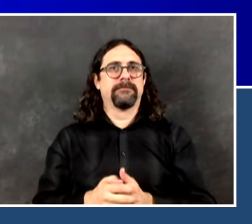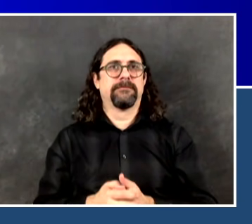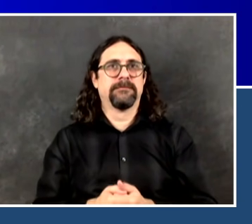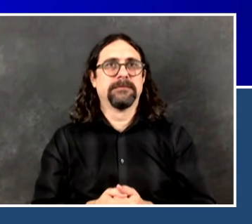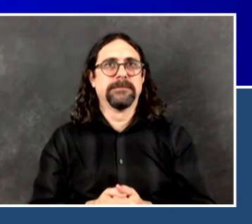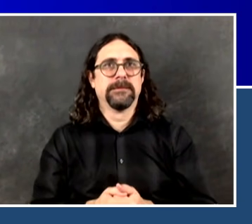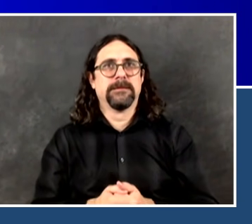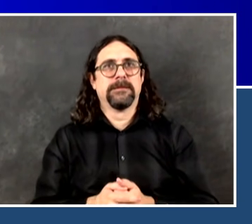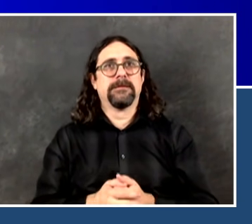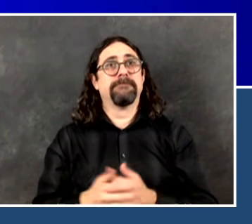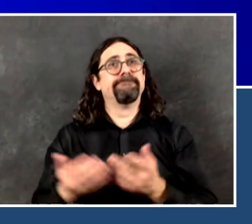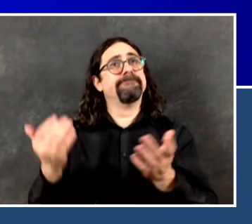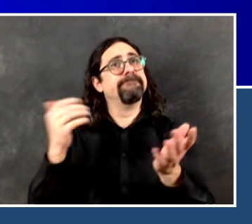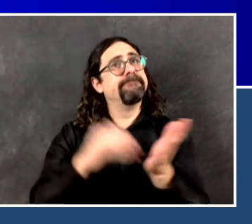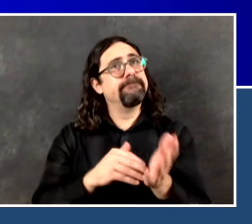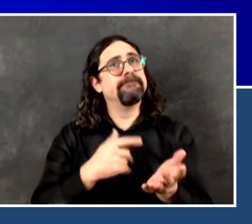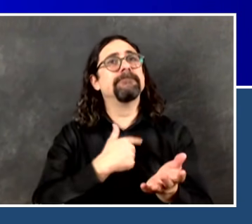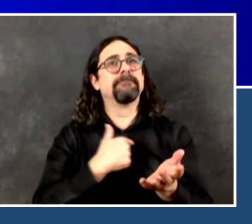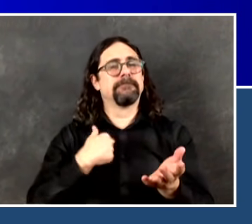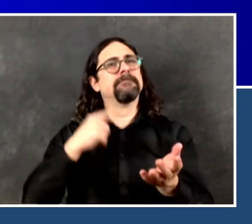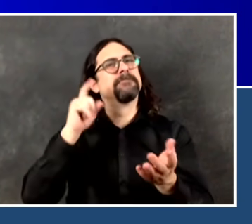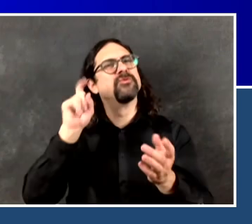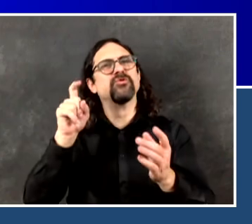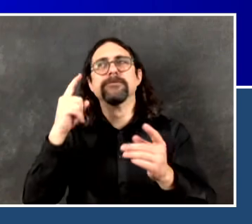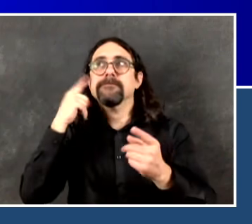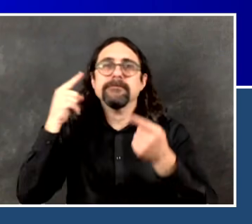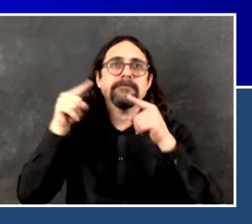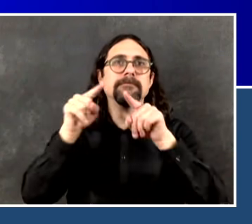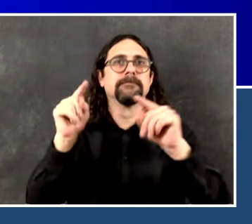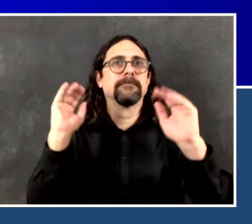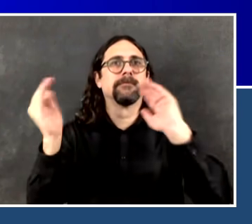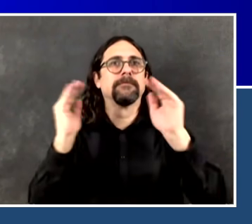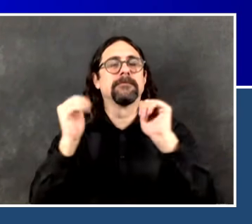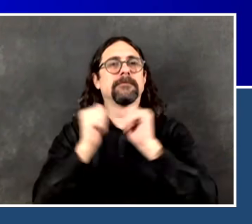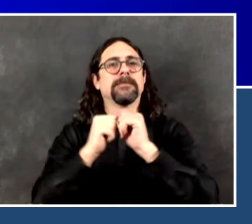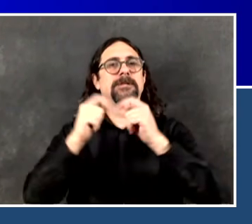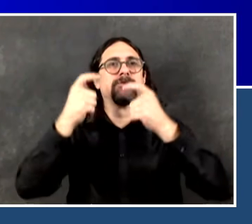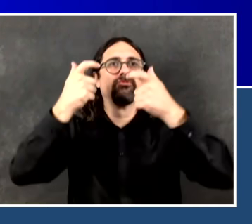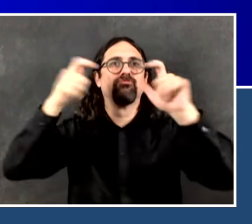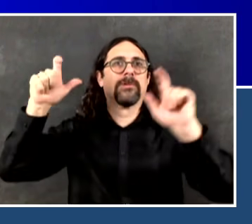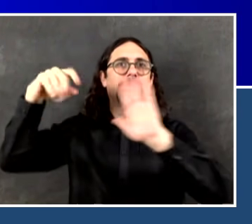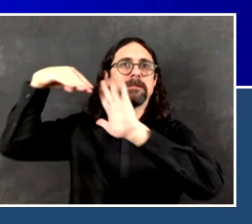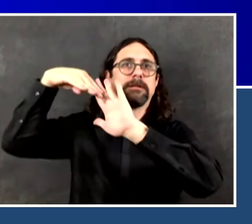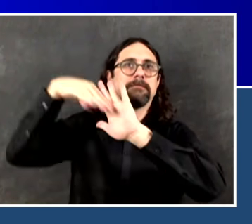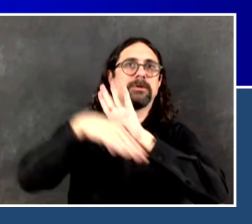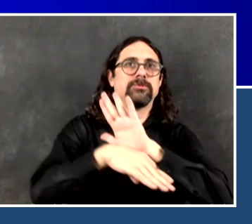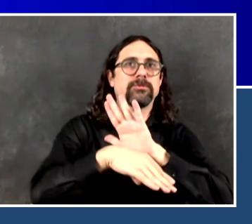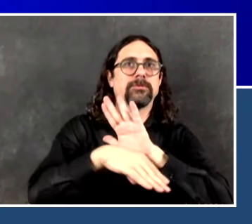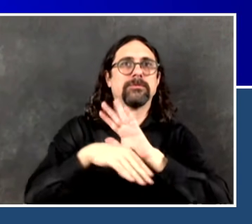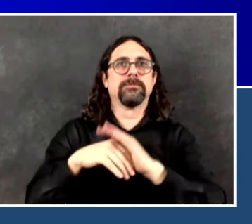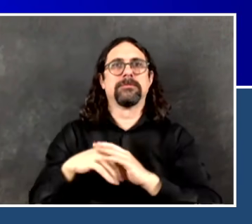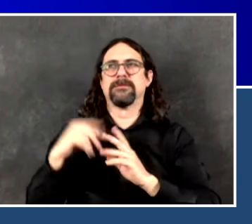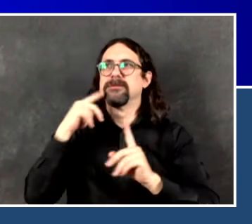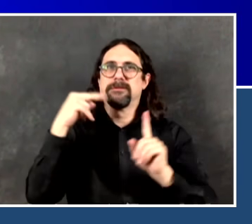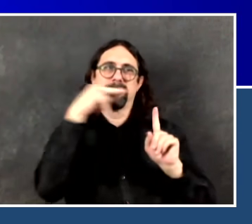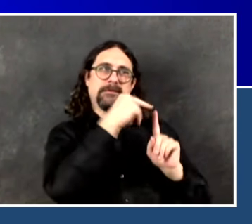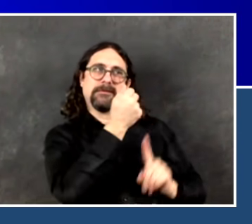THEIR FAMILY, REALITY, ECONOMIC REALITY. THE ONLY COMPARISON IS THE GREAT DEPRESSION. I HEARD THOSE STORIES FROM MY